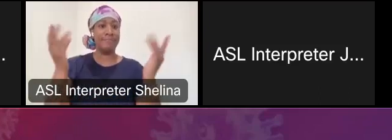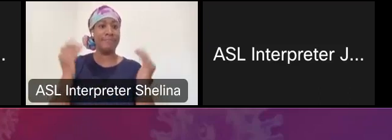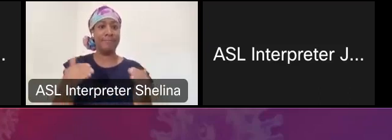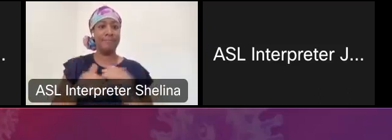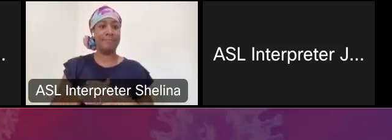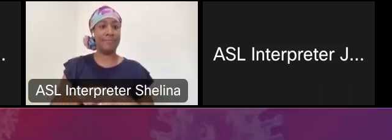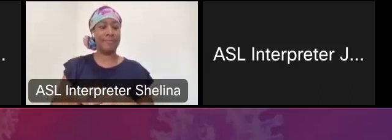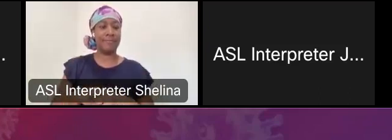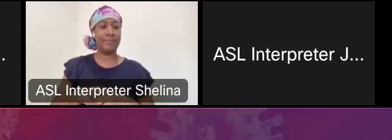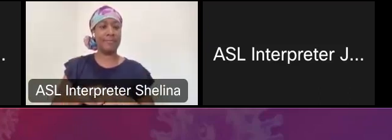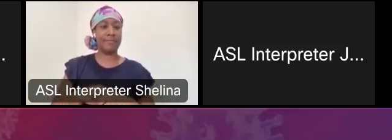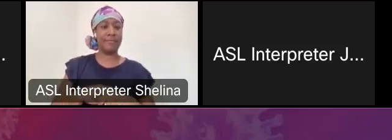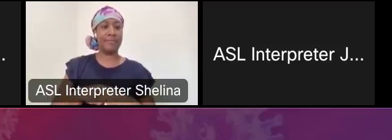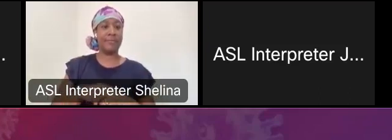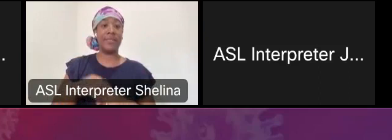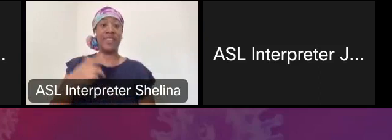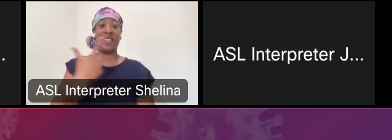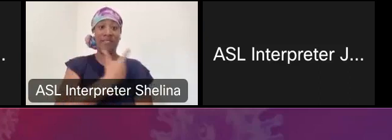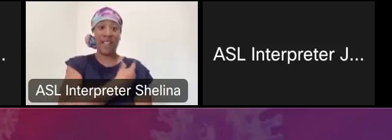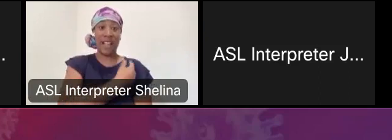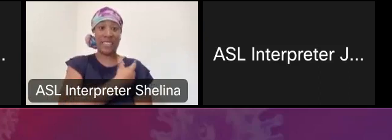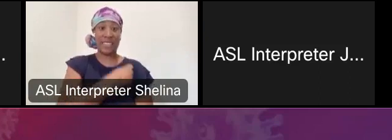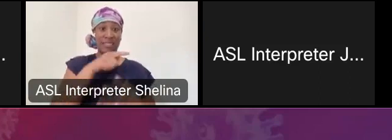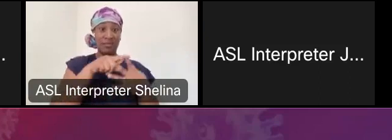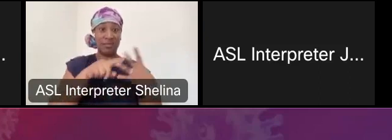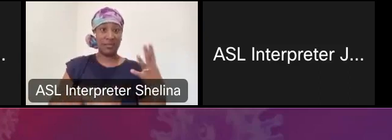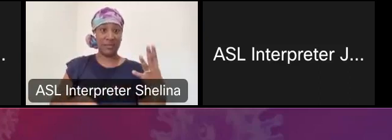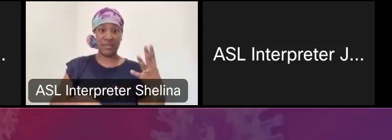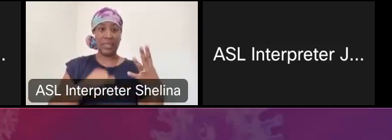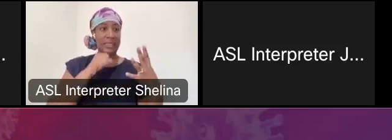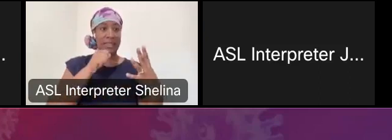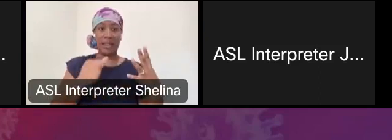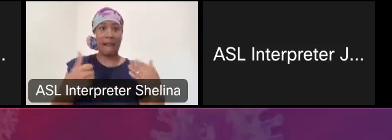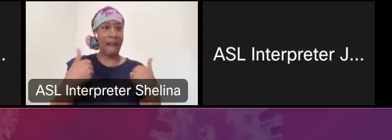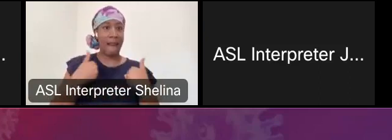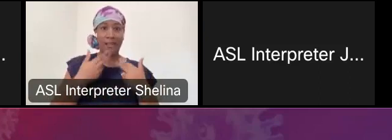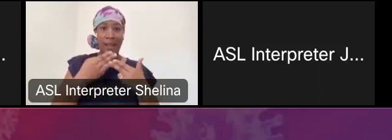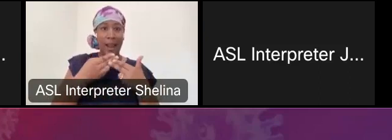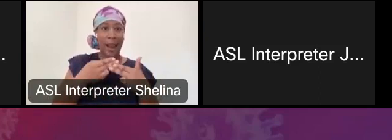the cover nineteen magazines available right now do not contain eggs poor products